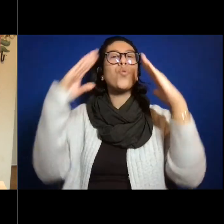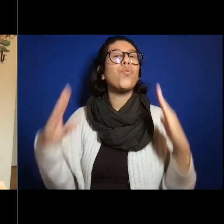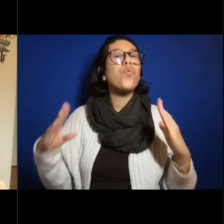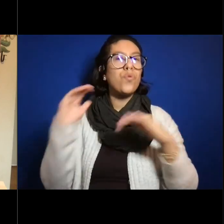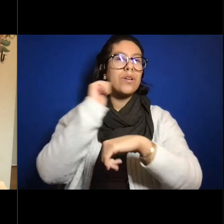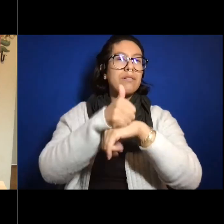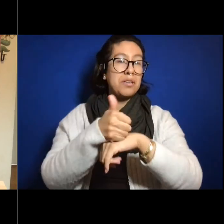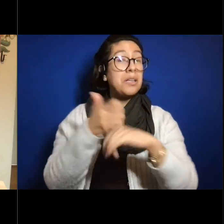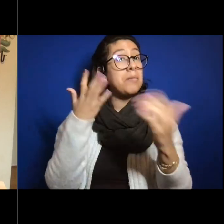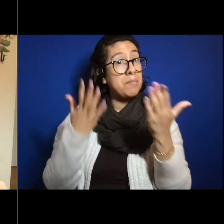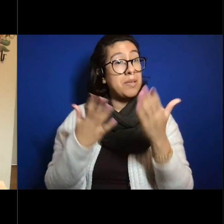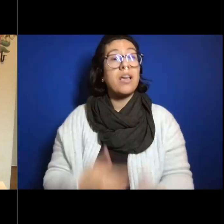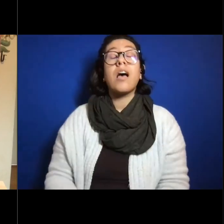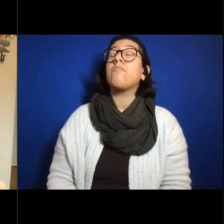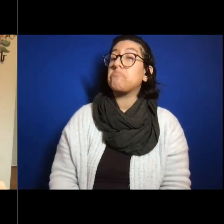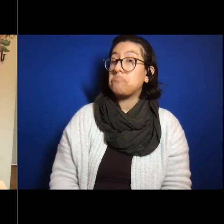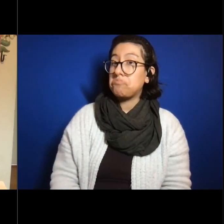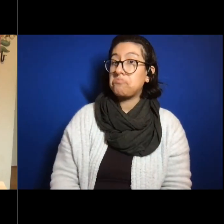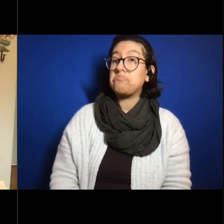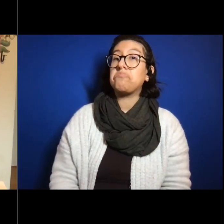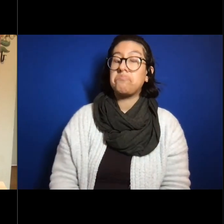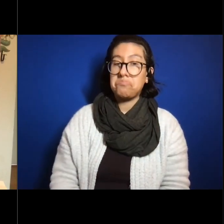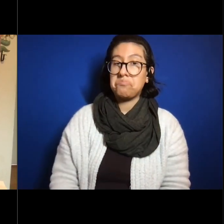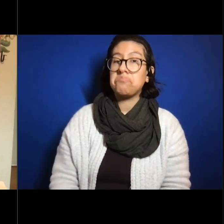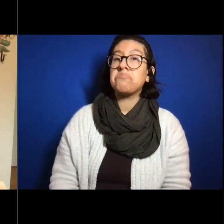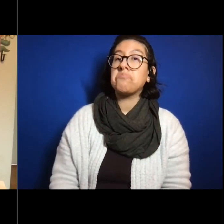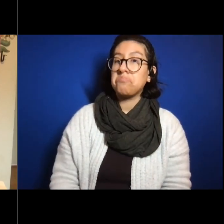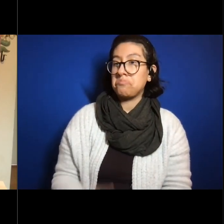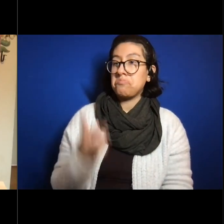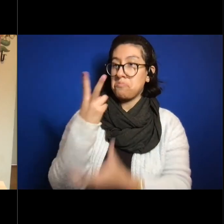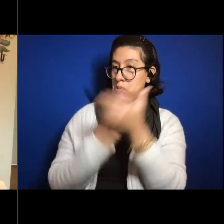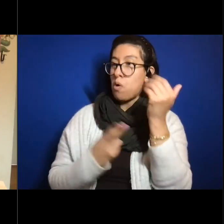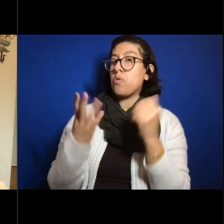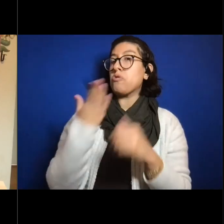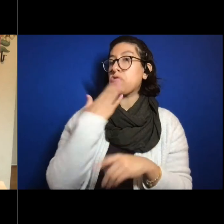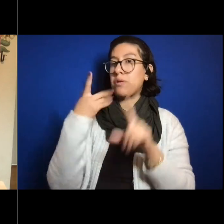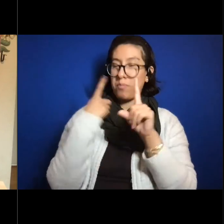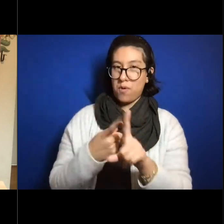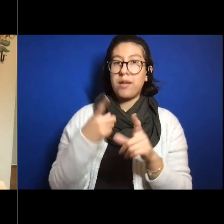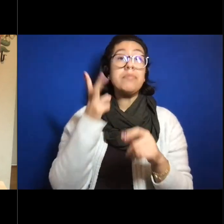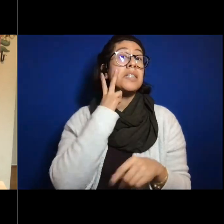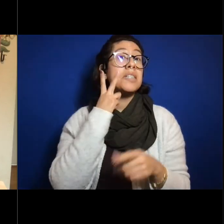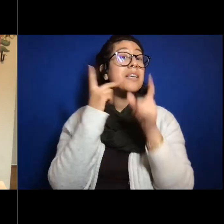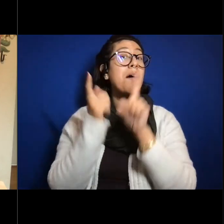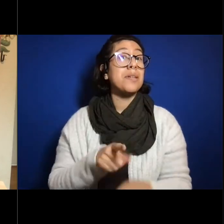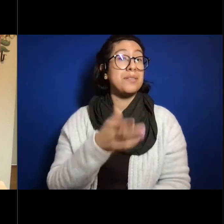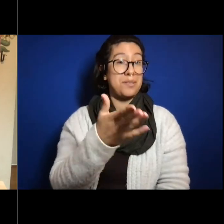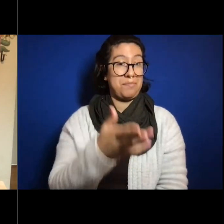Okay, I think you guys both have good points. Let's see what happens. We've turned the house the other direction.